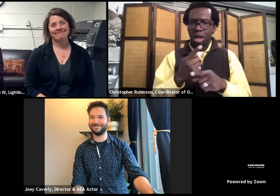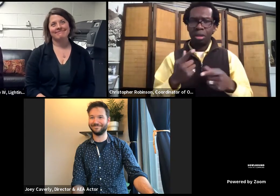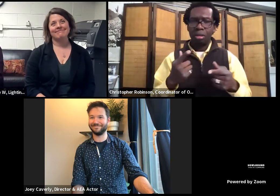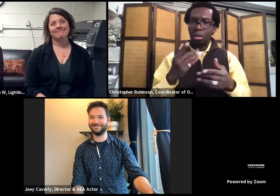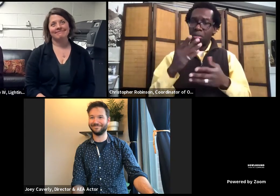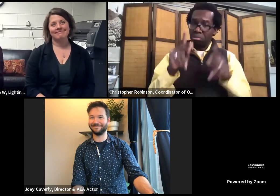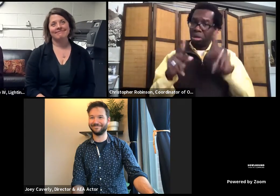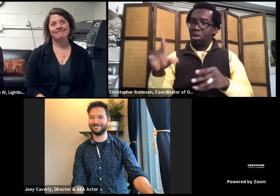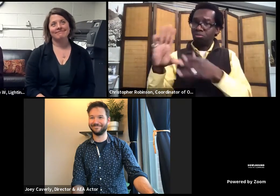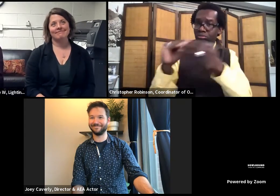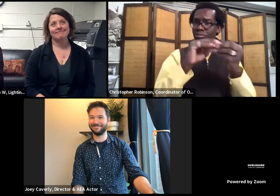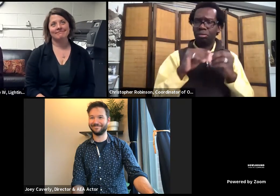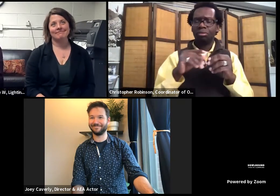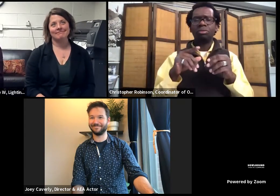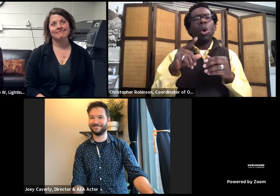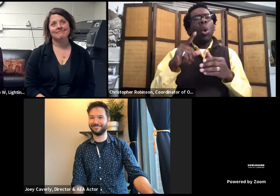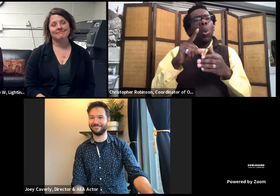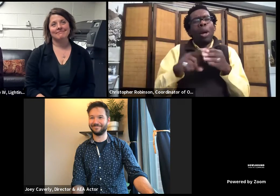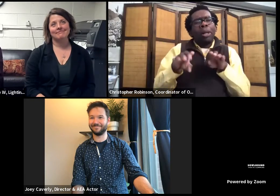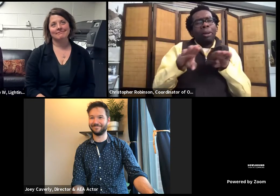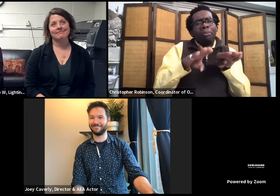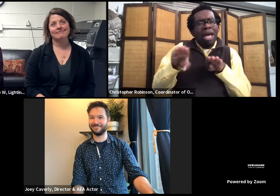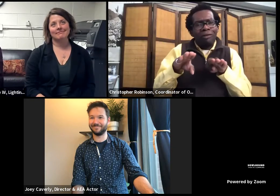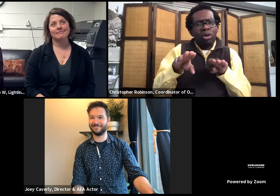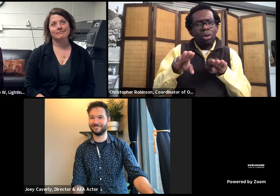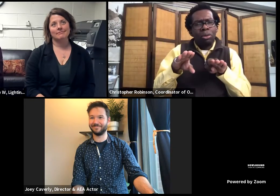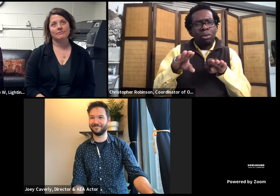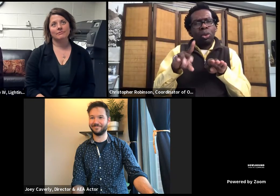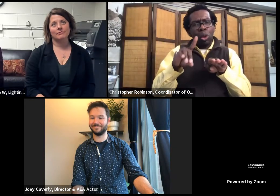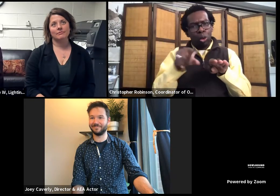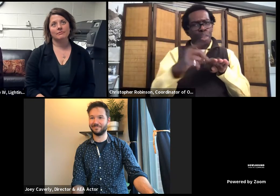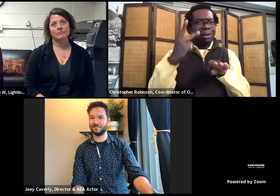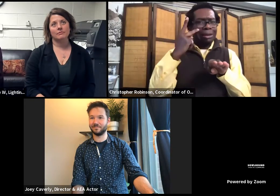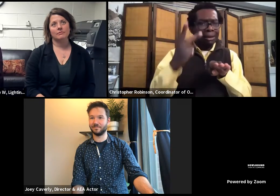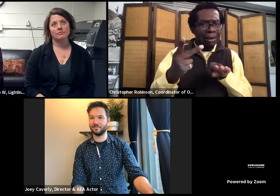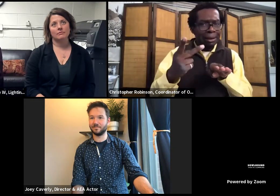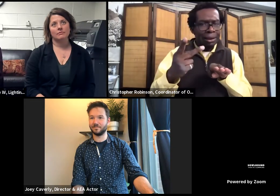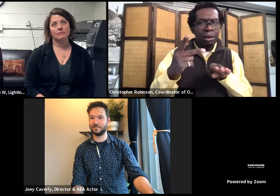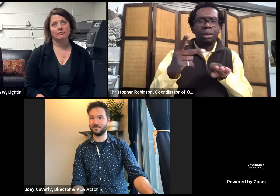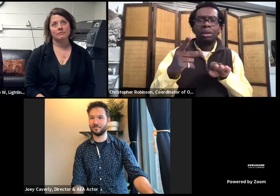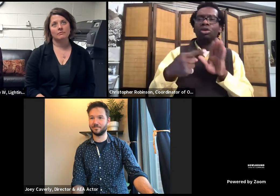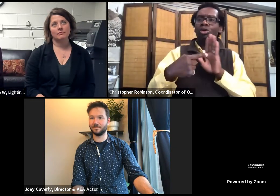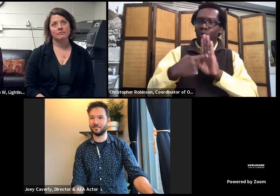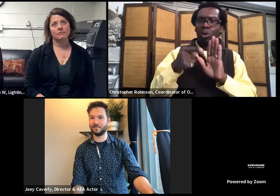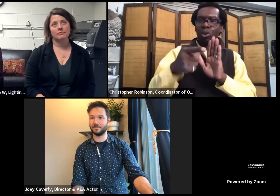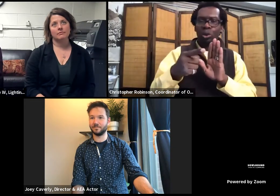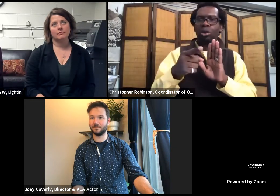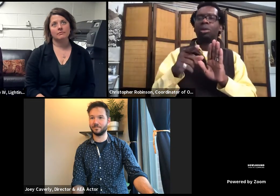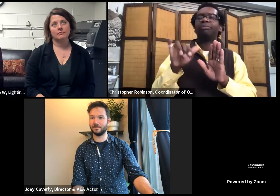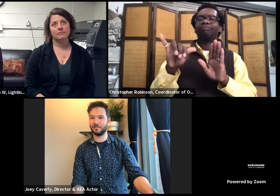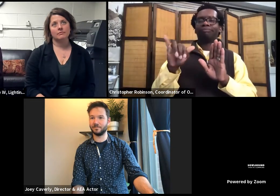I don't think they'd be, like, really actually afraid of deaf people. So what behaviors are we actually seeing with this hesitation?